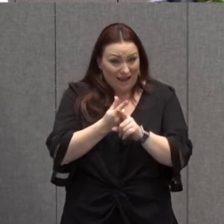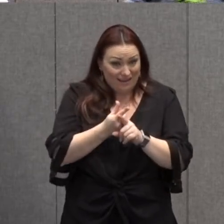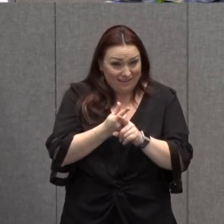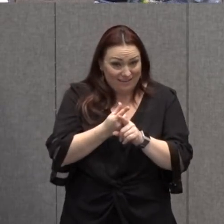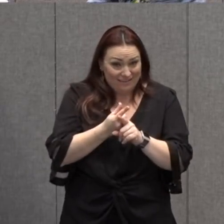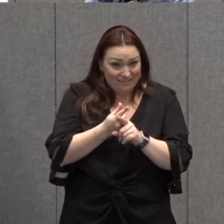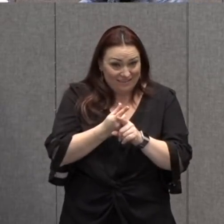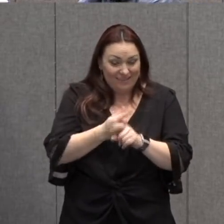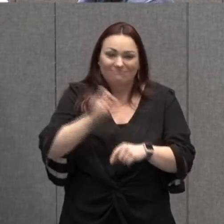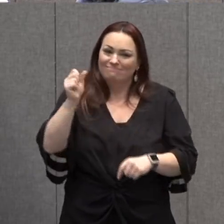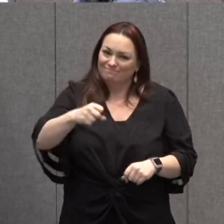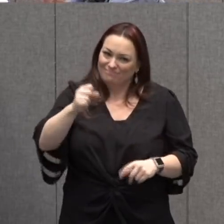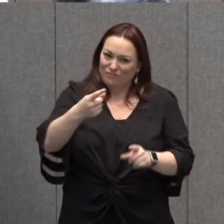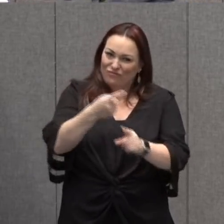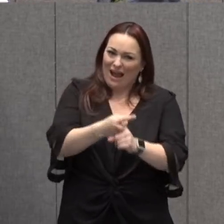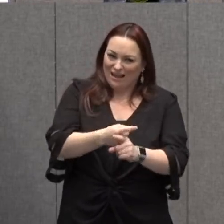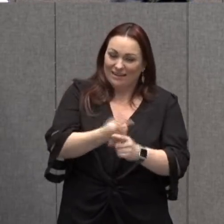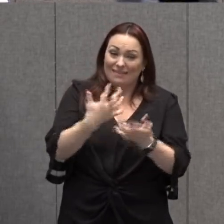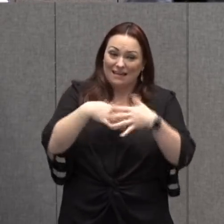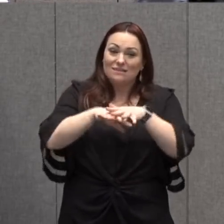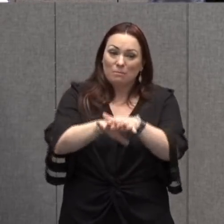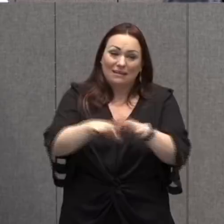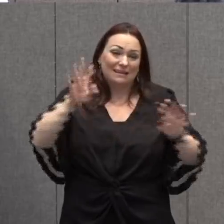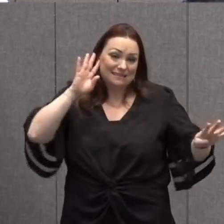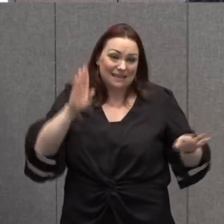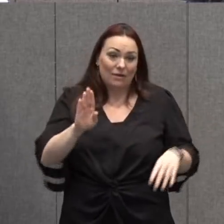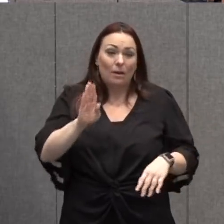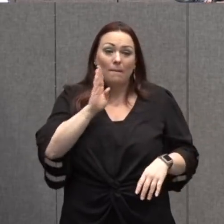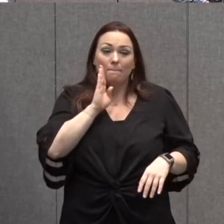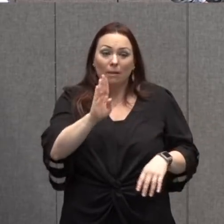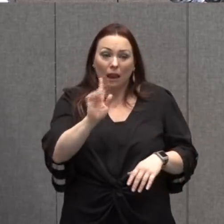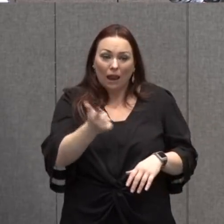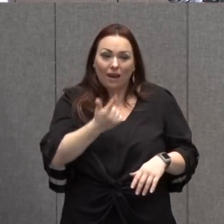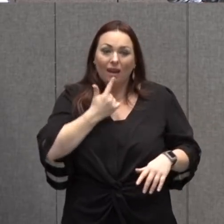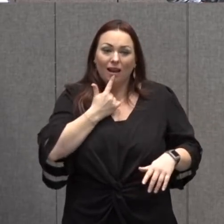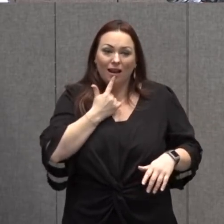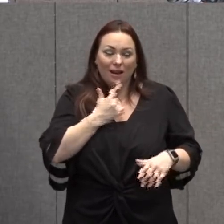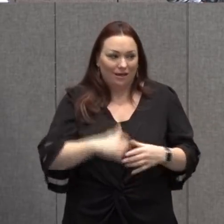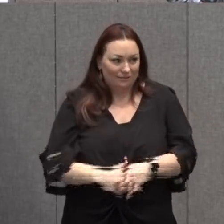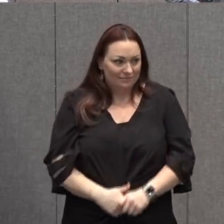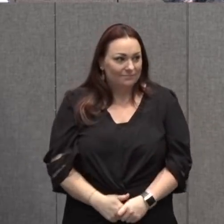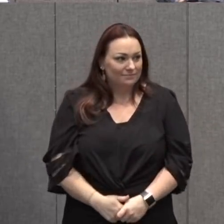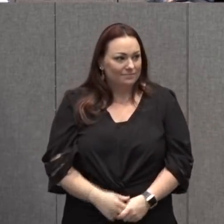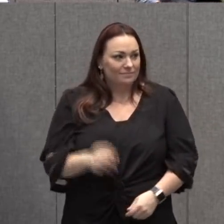All right, K hold on, - Okay, let's see. Let me peel this one off.